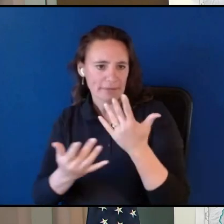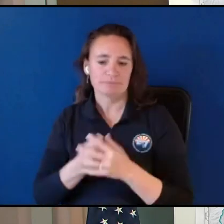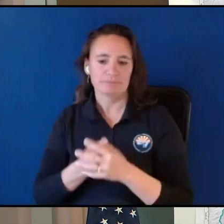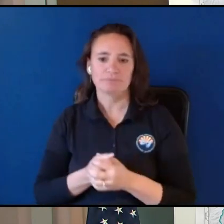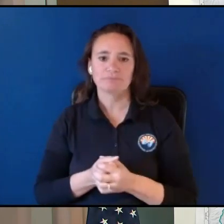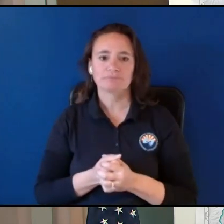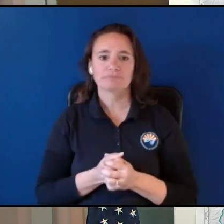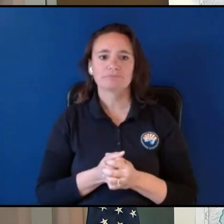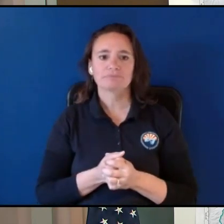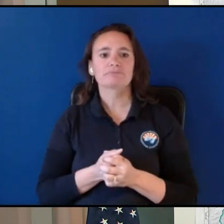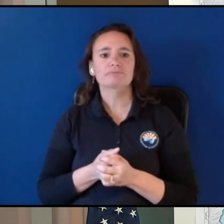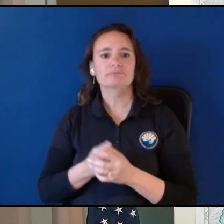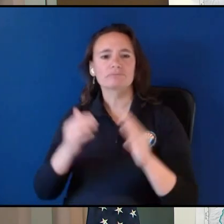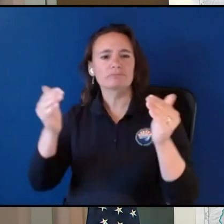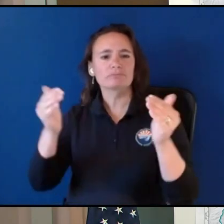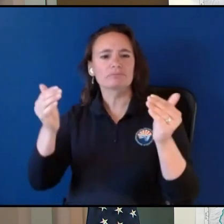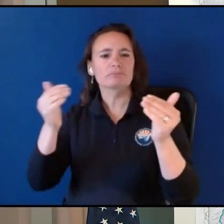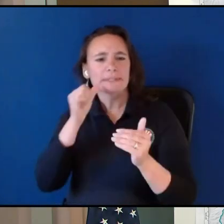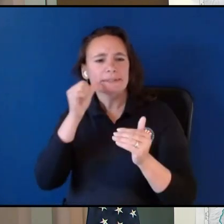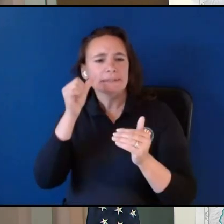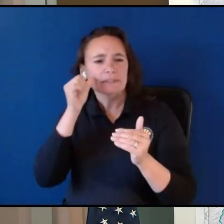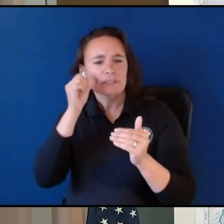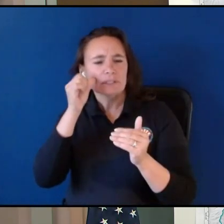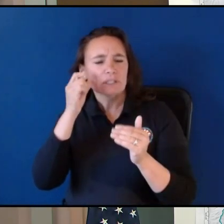to cover to start off before we continue you to the fire map.